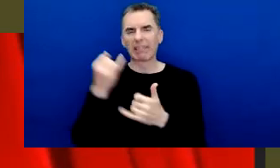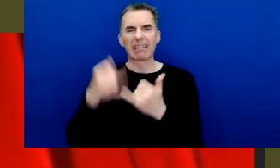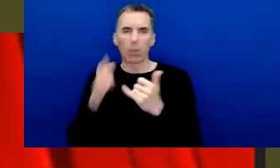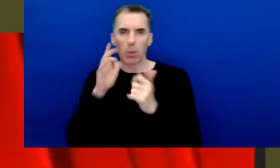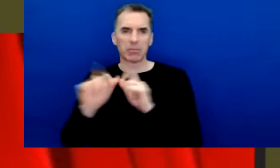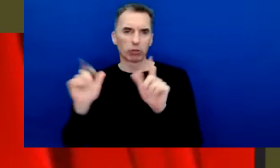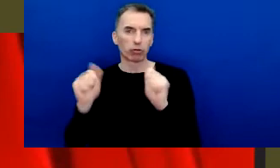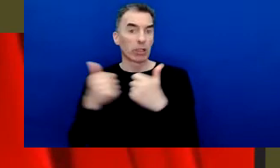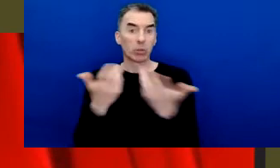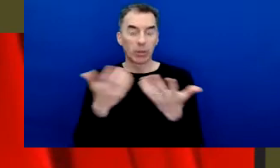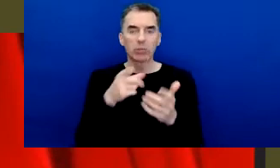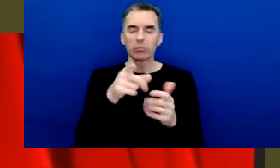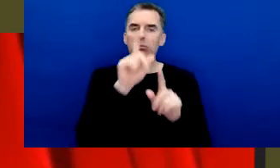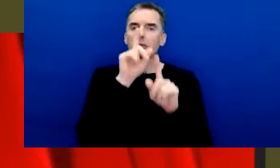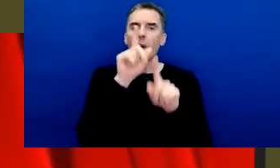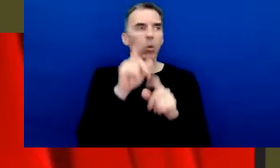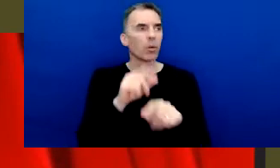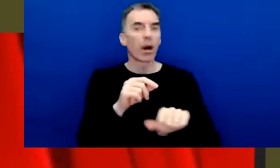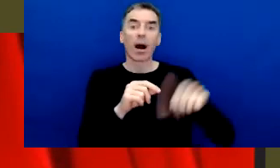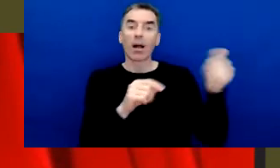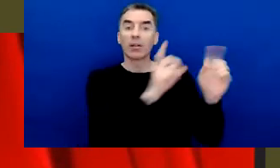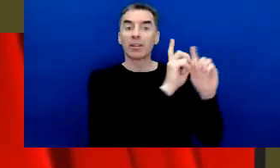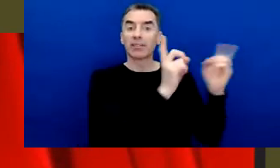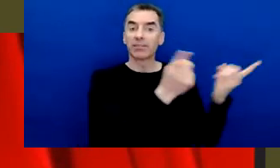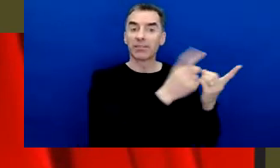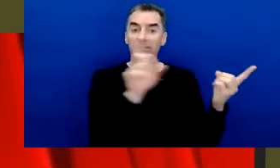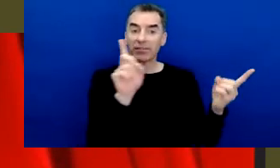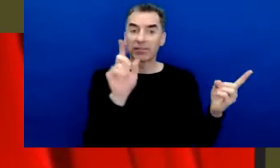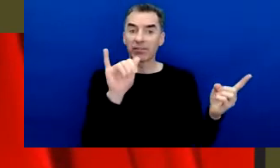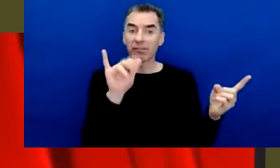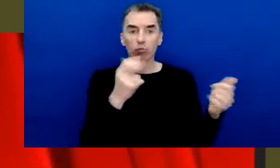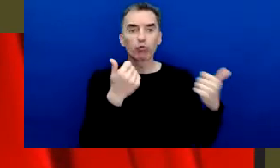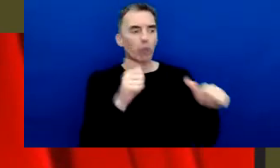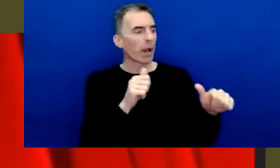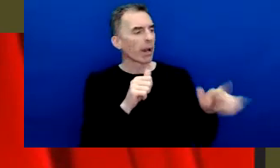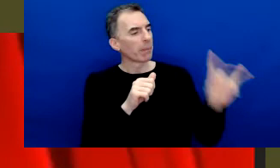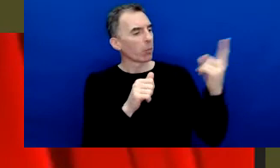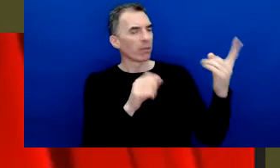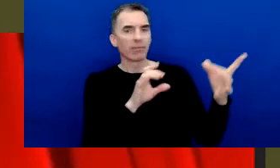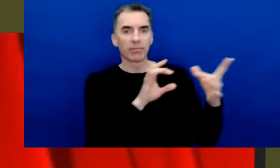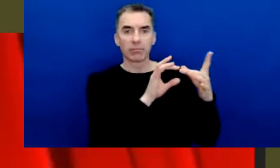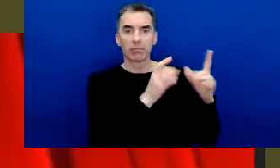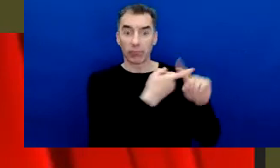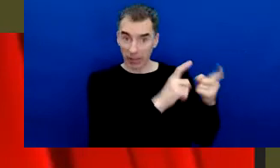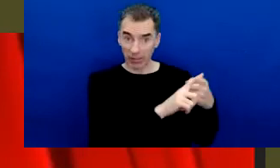make a friend with somebody in another division get your syllabi and exchange syllabi